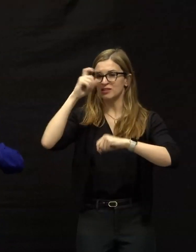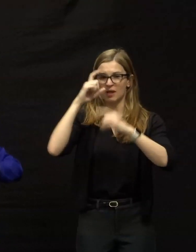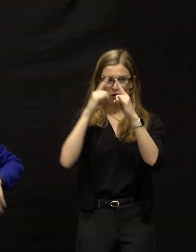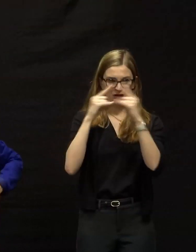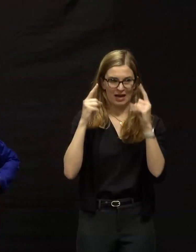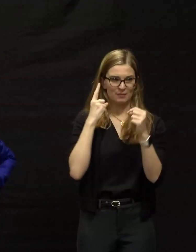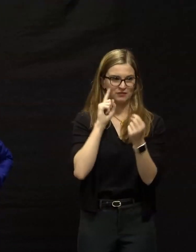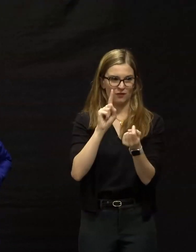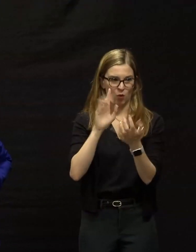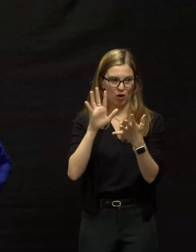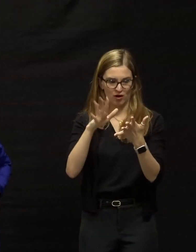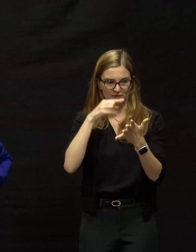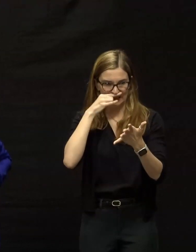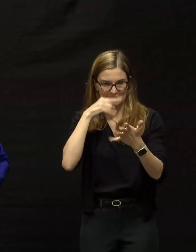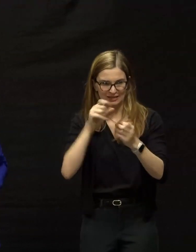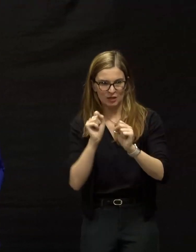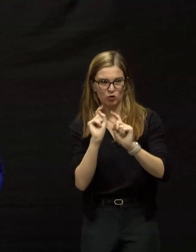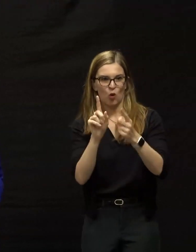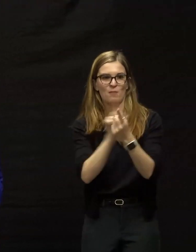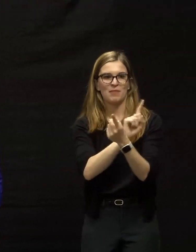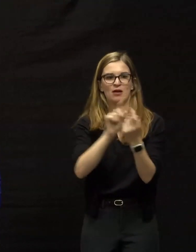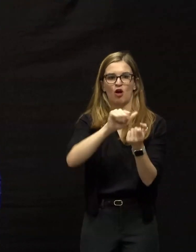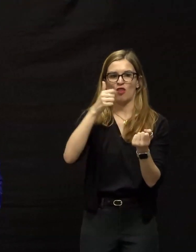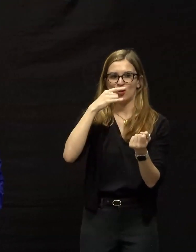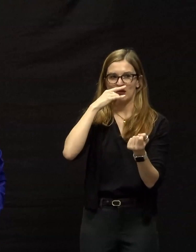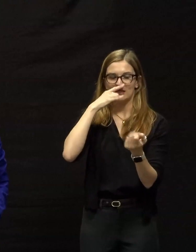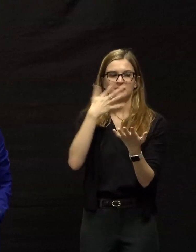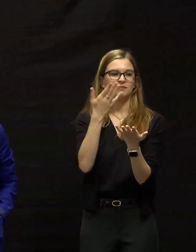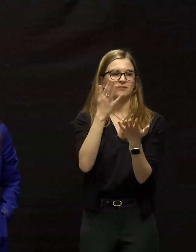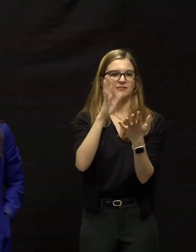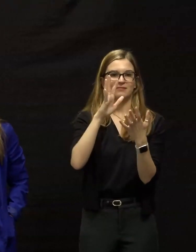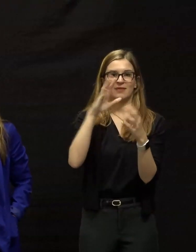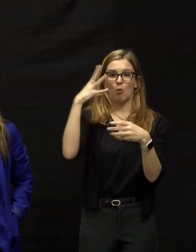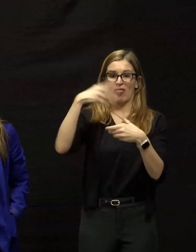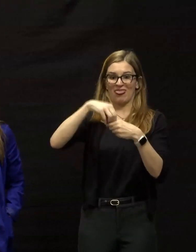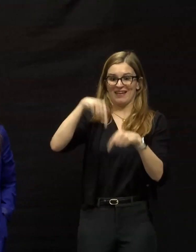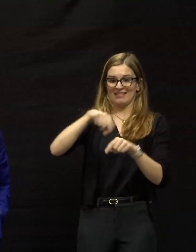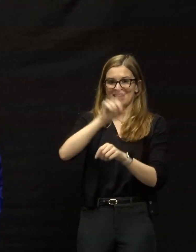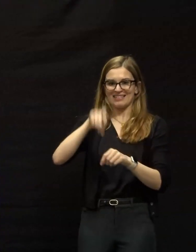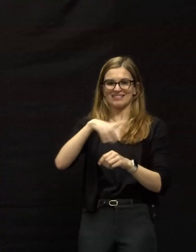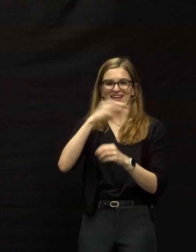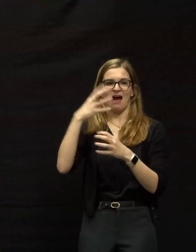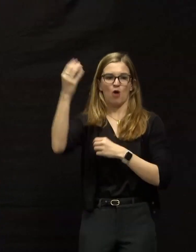different opportunities such as summer camps, so that kids can meet other kids who are like themselves,